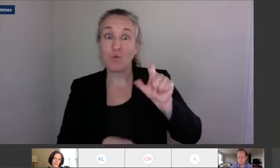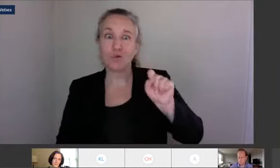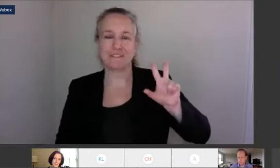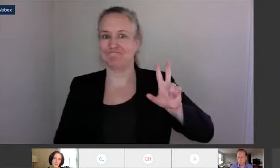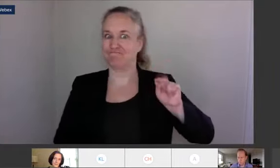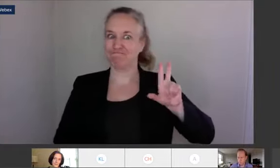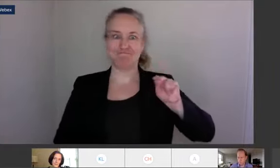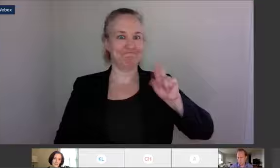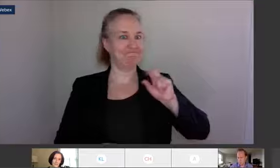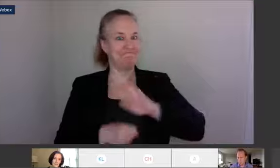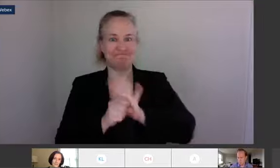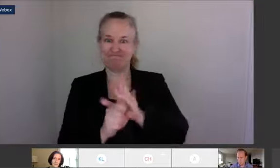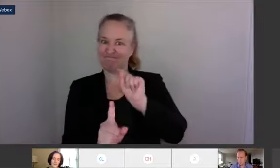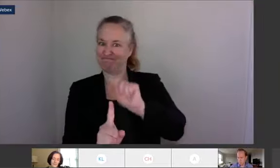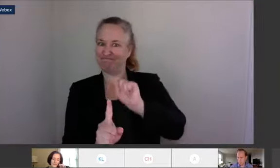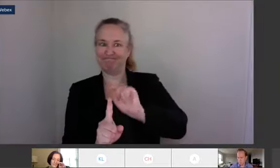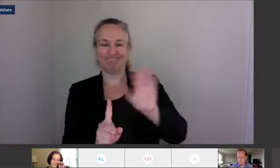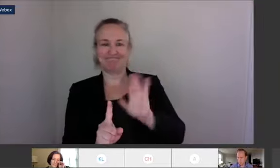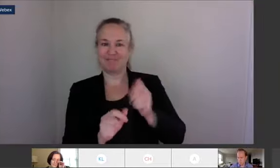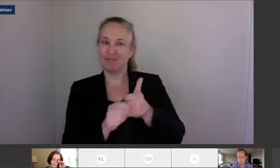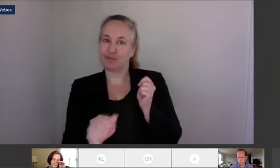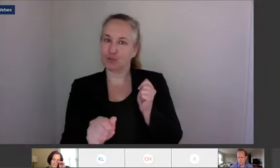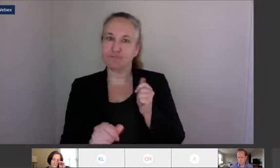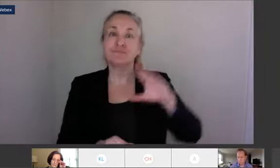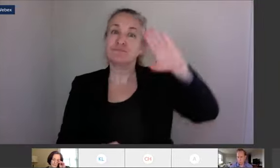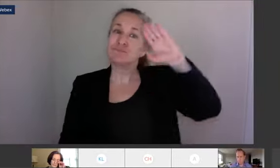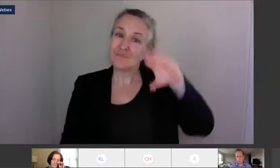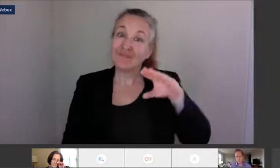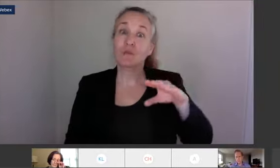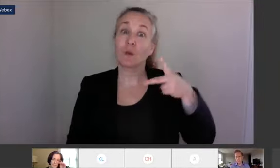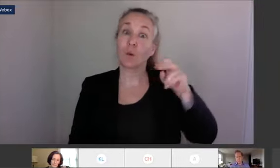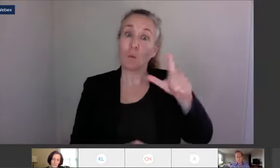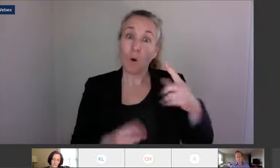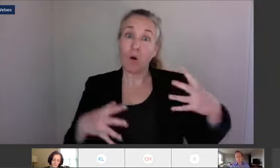this was always a temporary poll consolidation plan we've been very clear